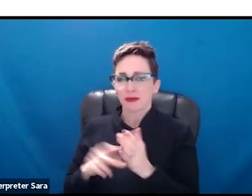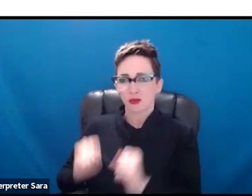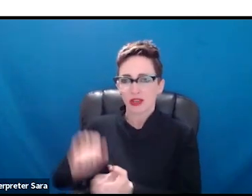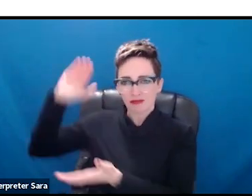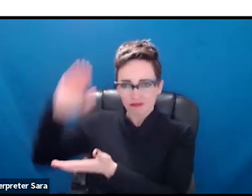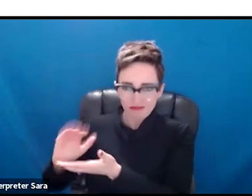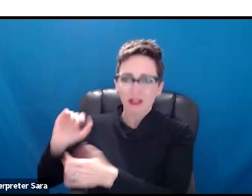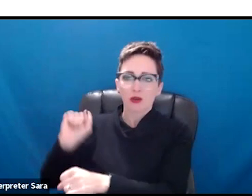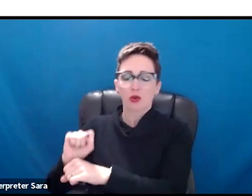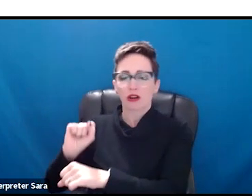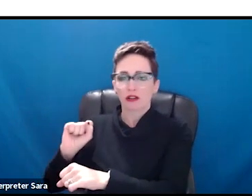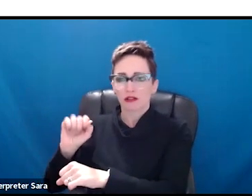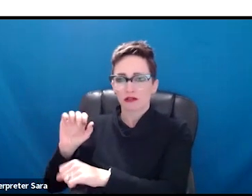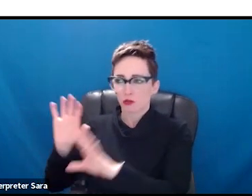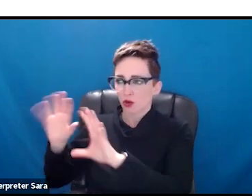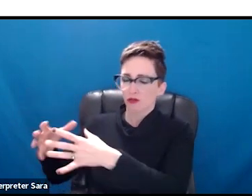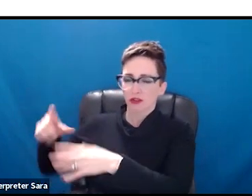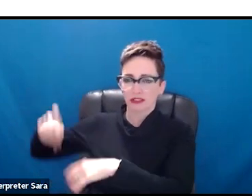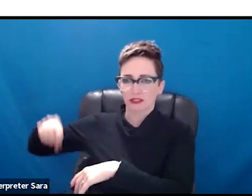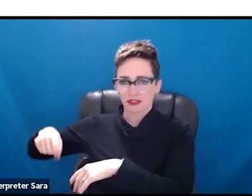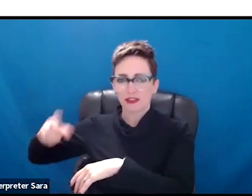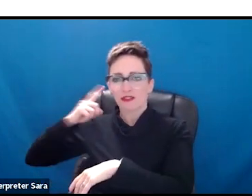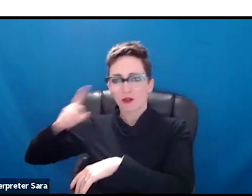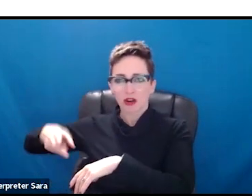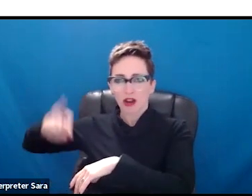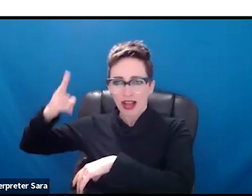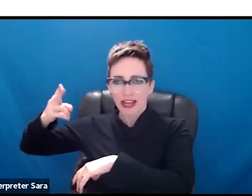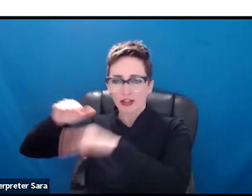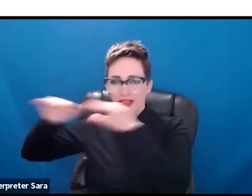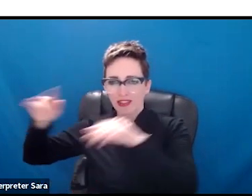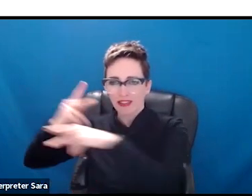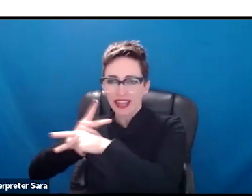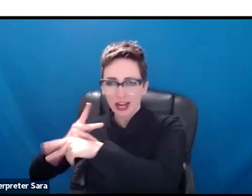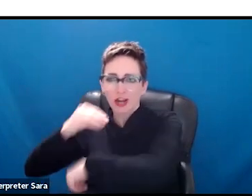demands at the higher level in inpatient and those type of services.